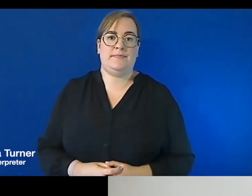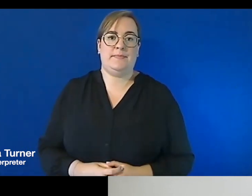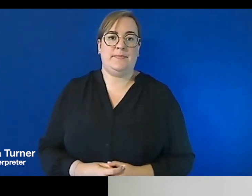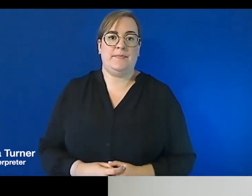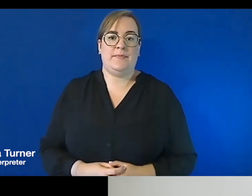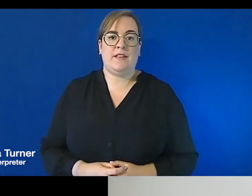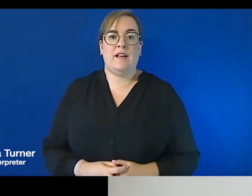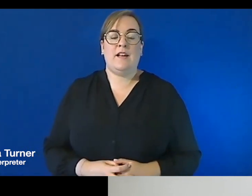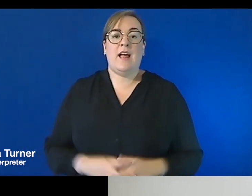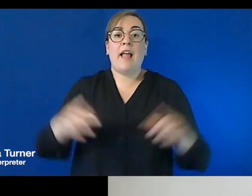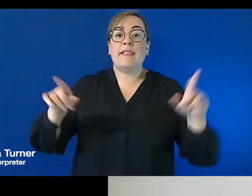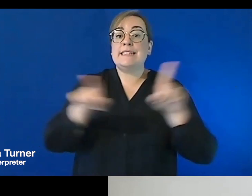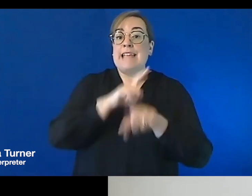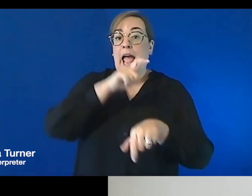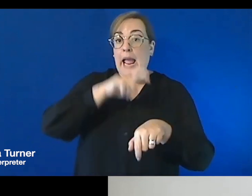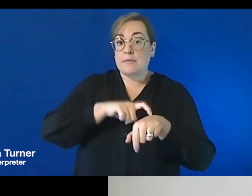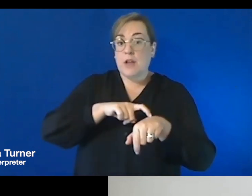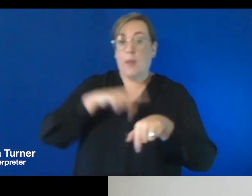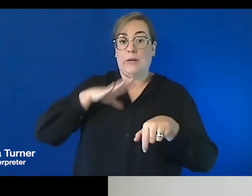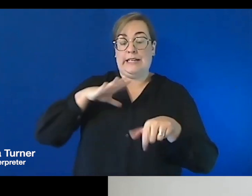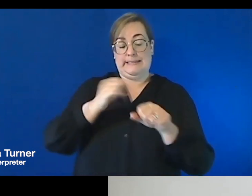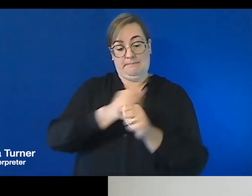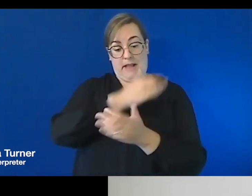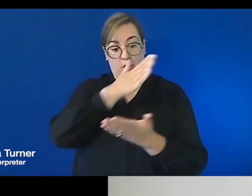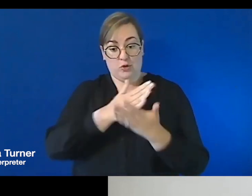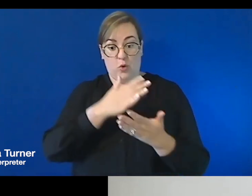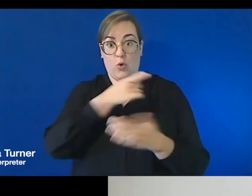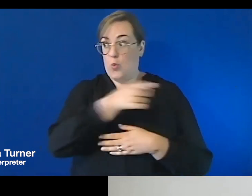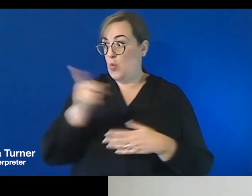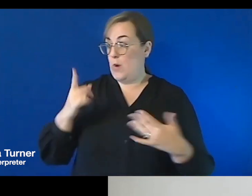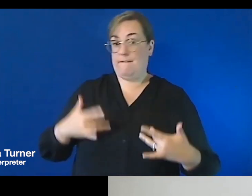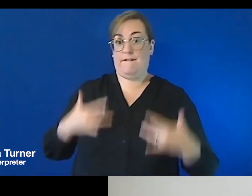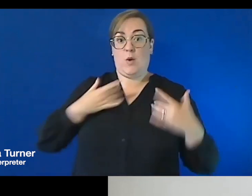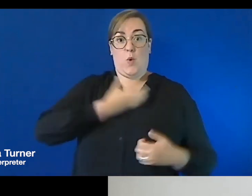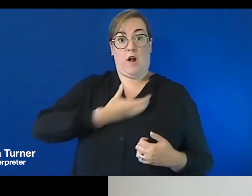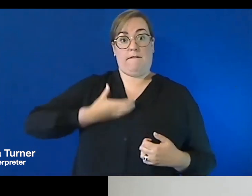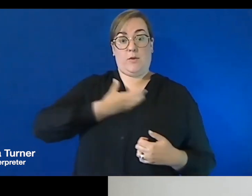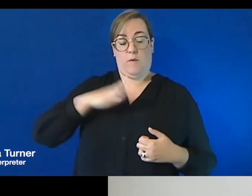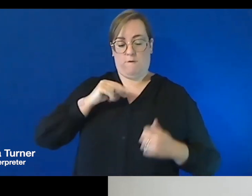accountable on every phase of development, starting from the testing and finishing